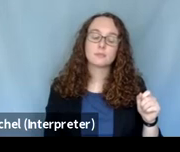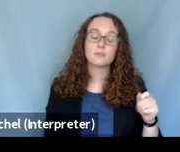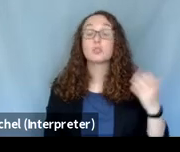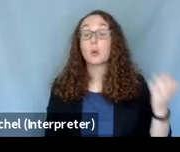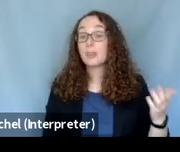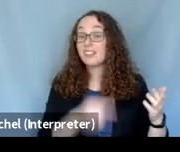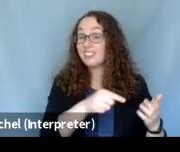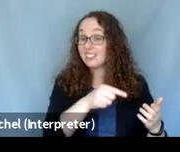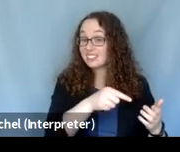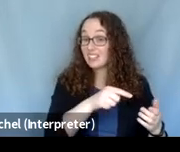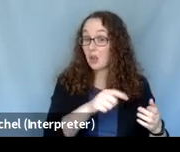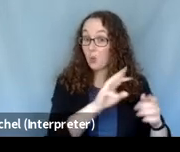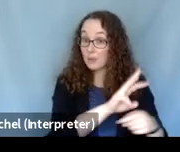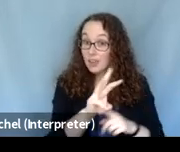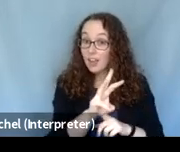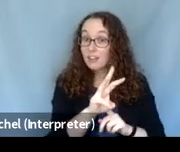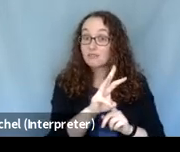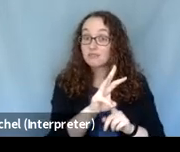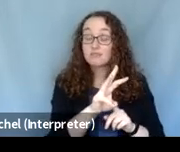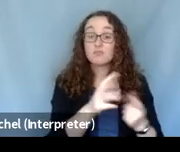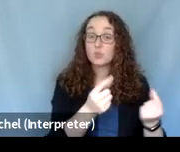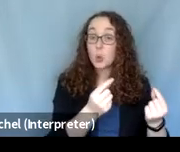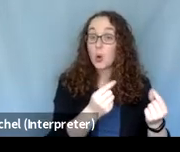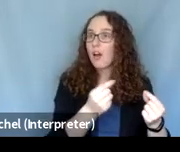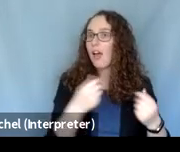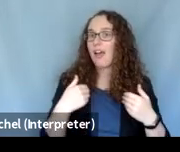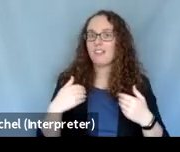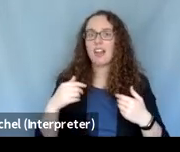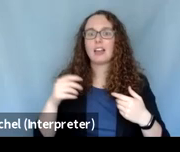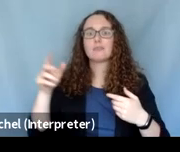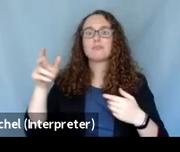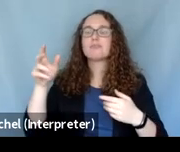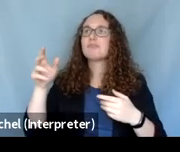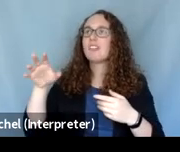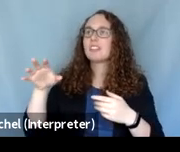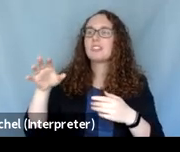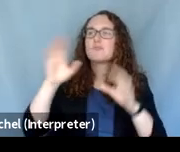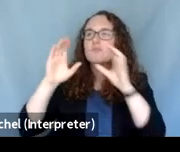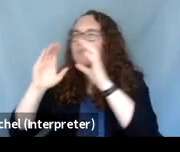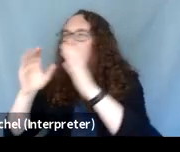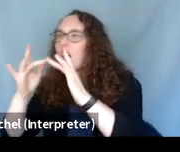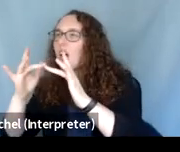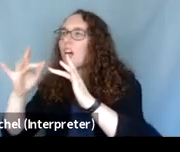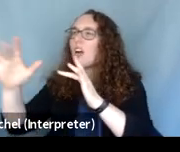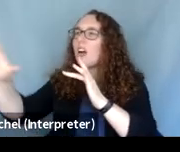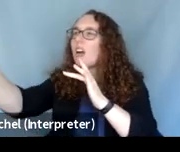jobs. You can apply from the site, the employer will get your application, you can upload your resume...